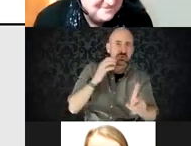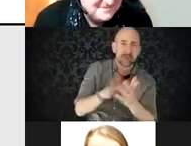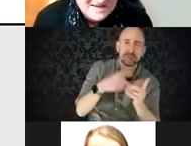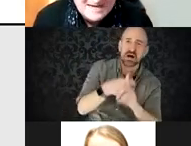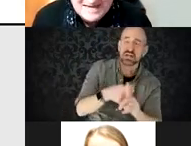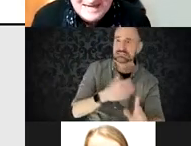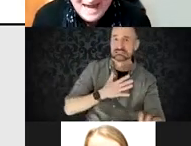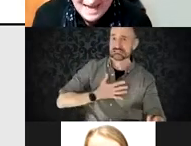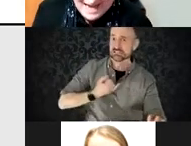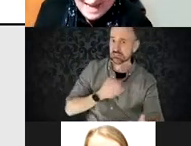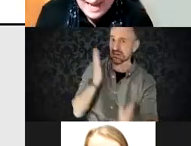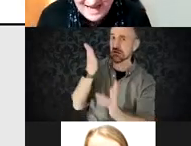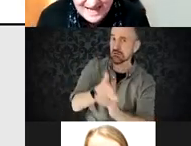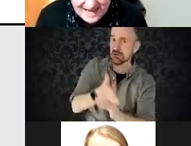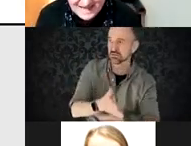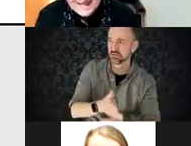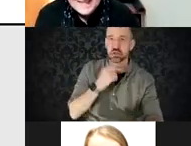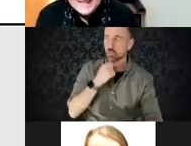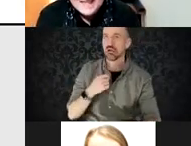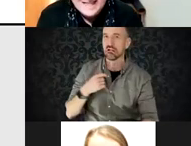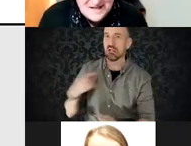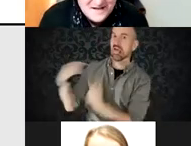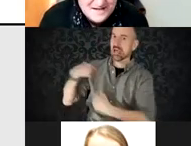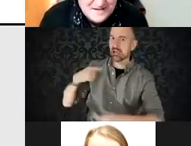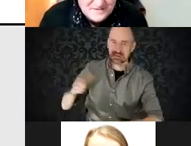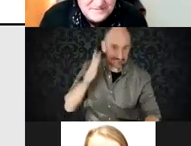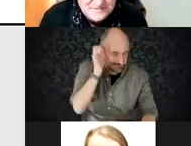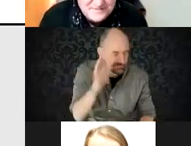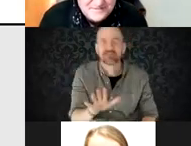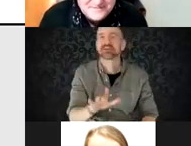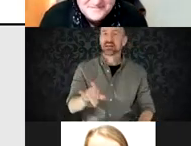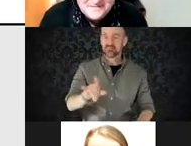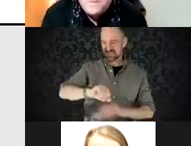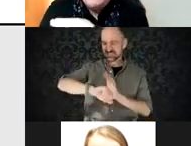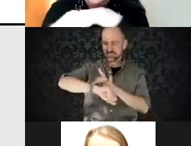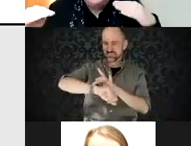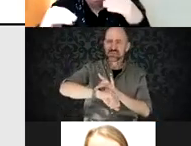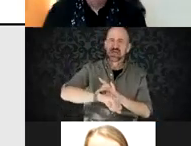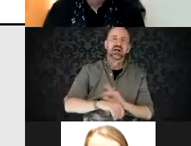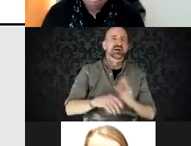stone, brick, glass or metal. Water features offer a refreshing contrast as the fluid water engages touch.